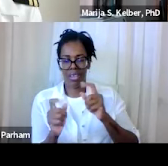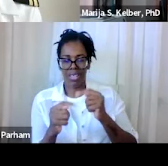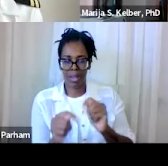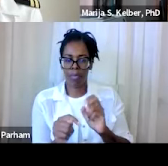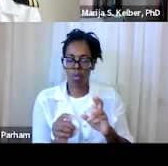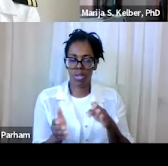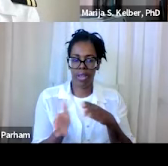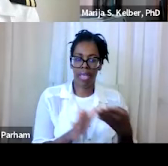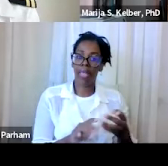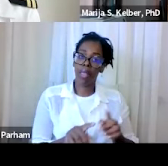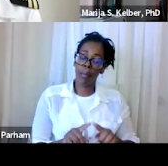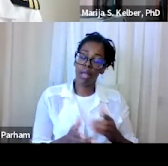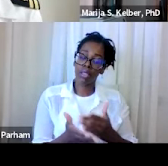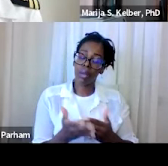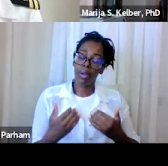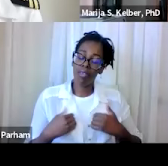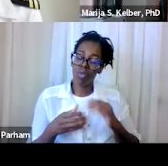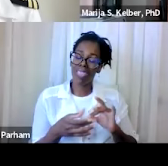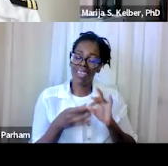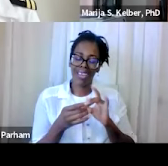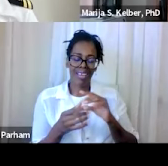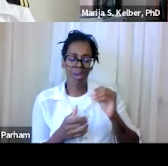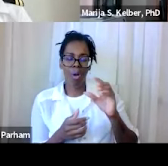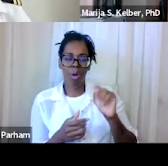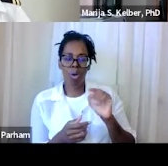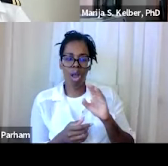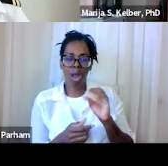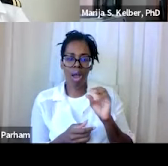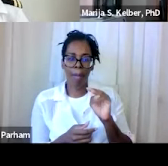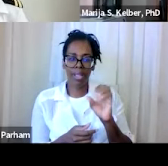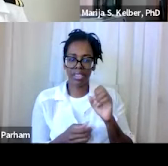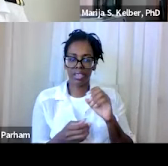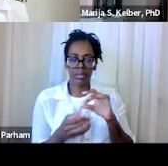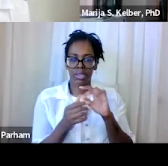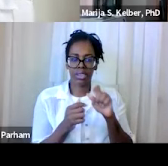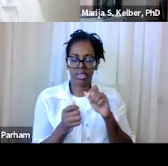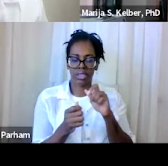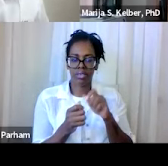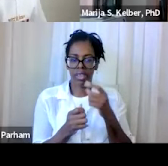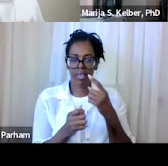for related outcomes of suicidal thoughts and behaviors, so those were suicide ideation